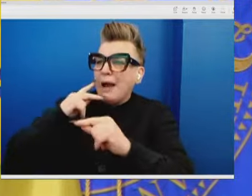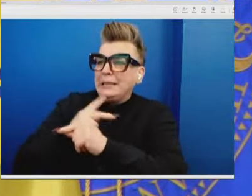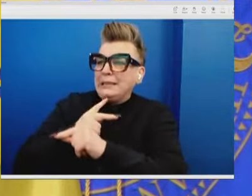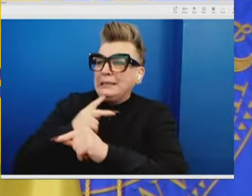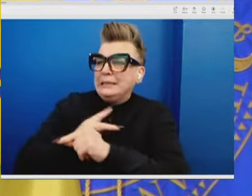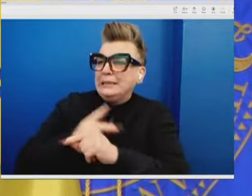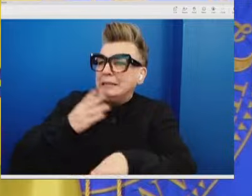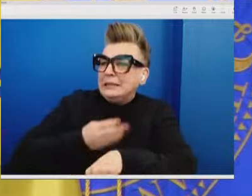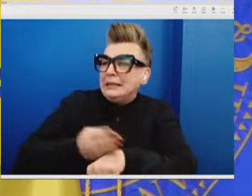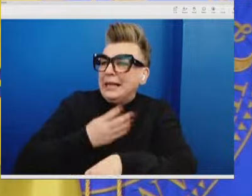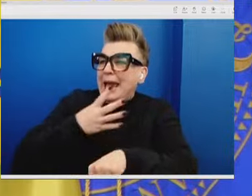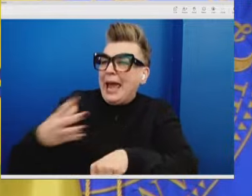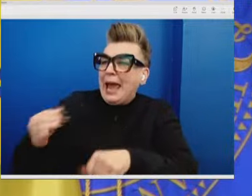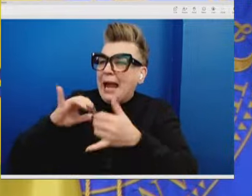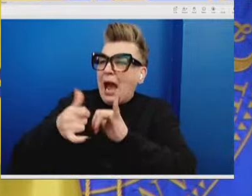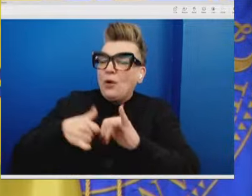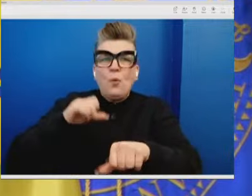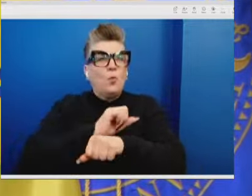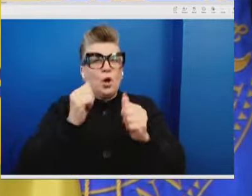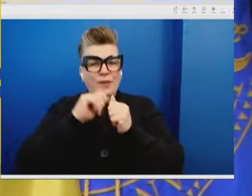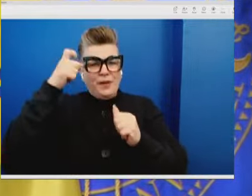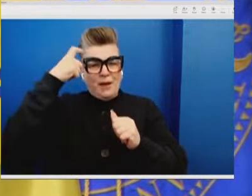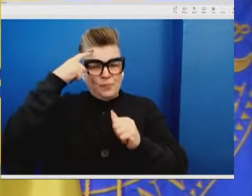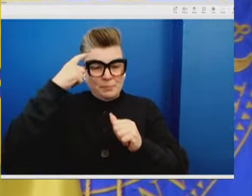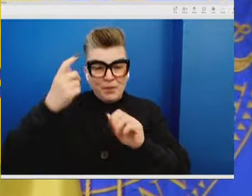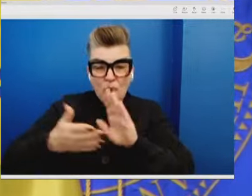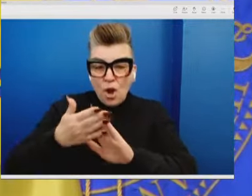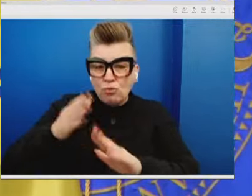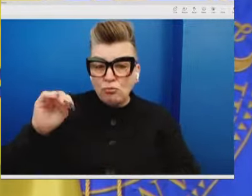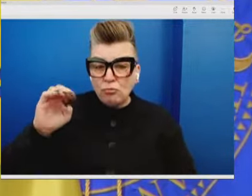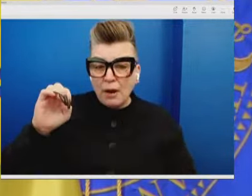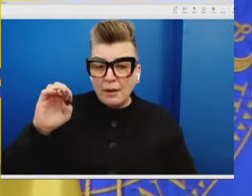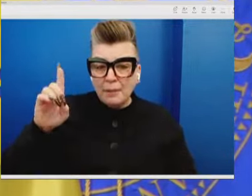pushing on a string. So we had a few issues we had to address. Amy pointed out that to